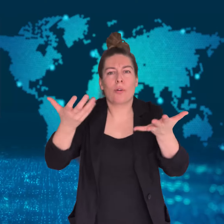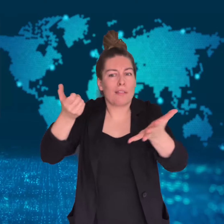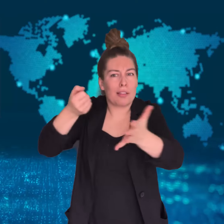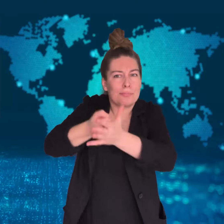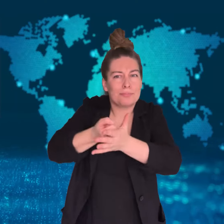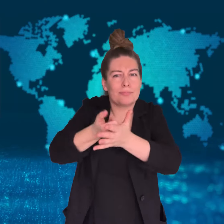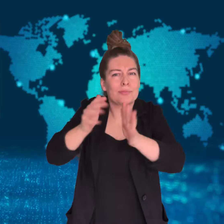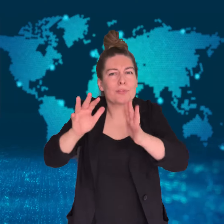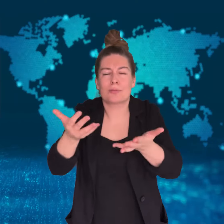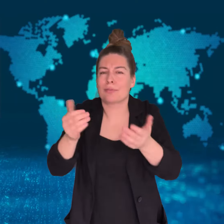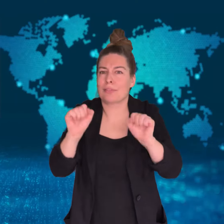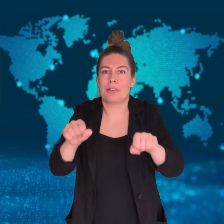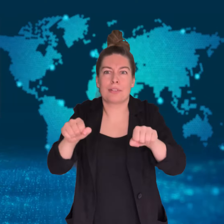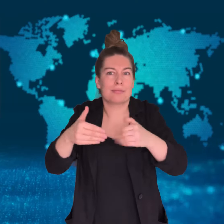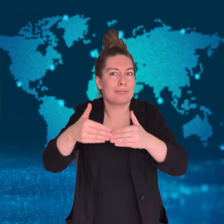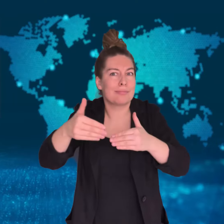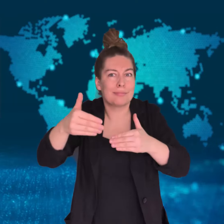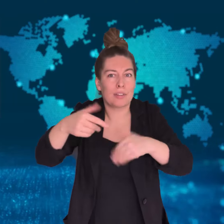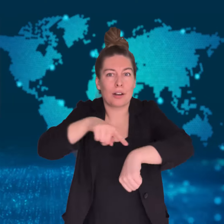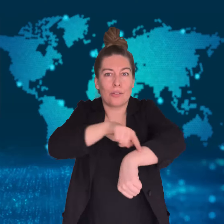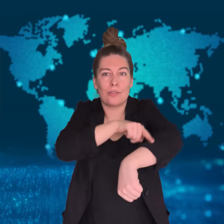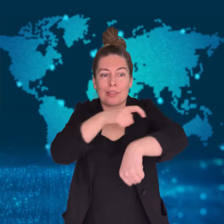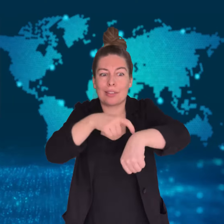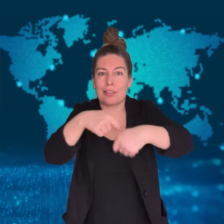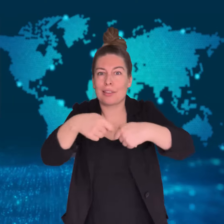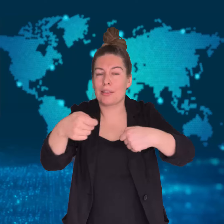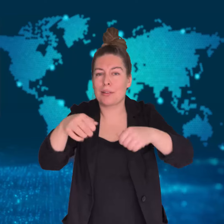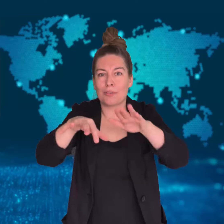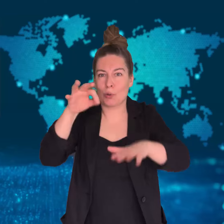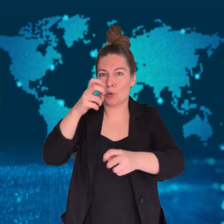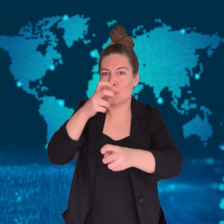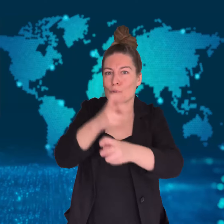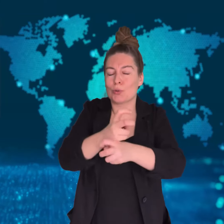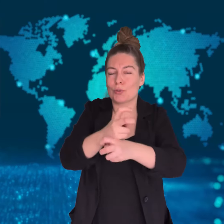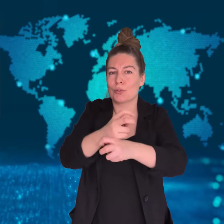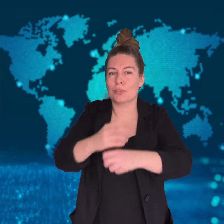finding data recorders that could give additional information about the crash.